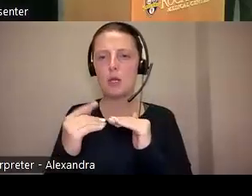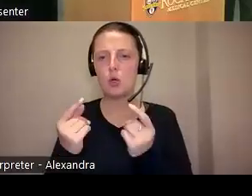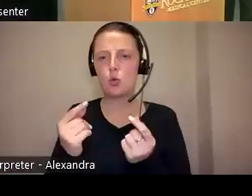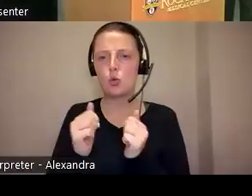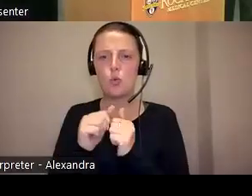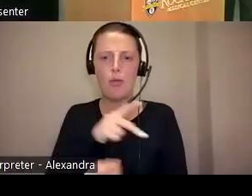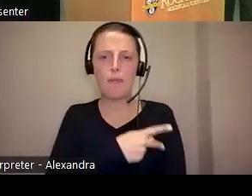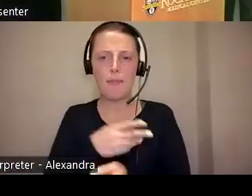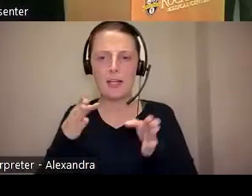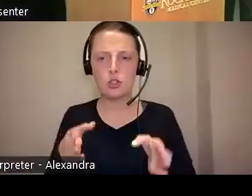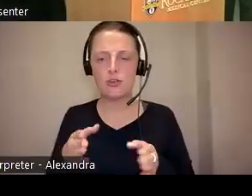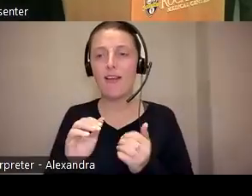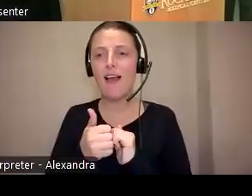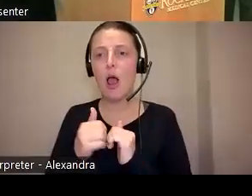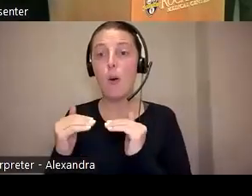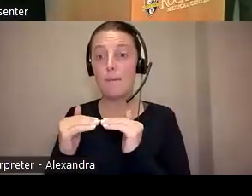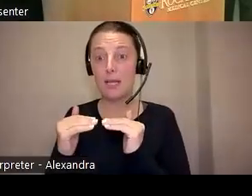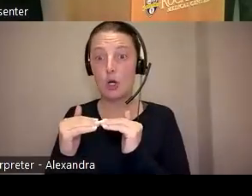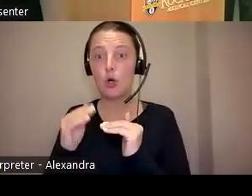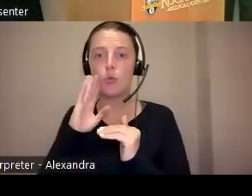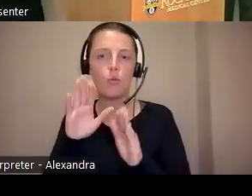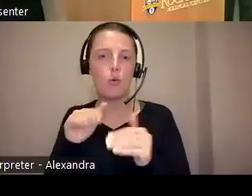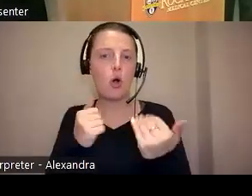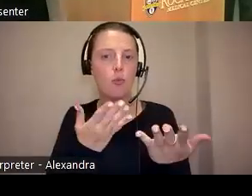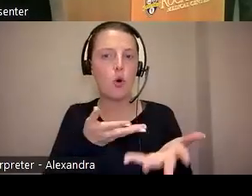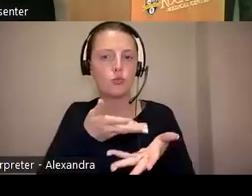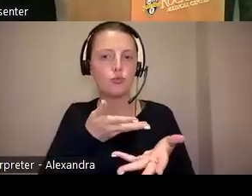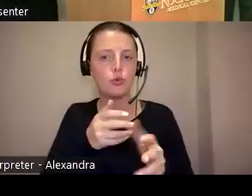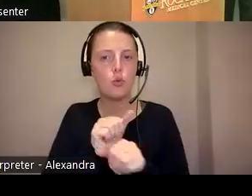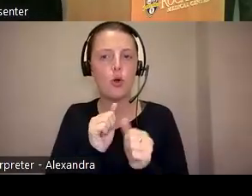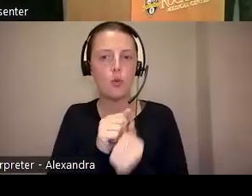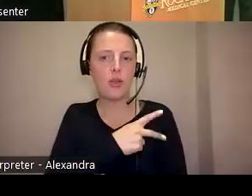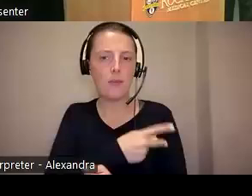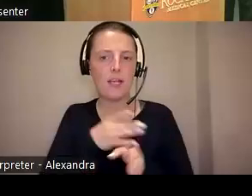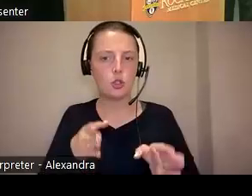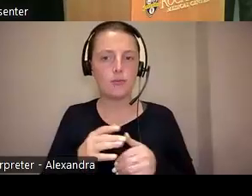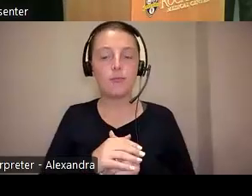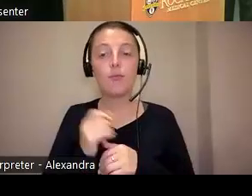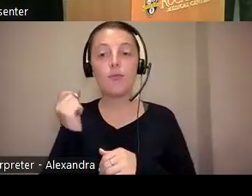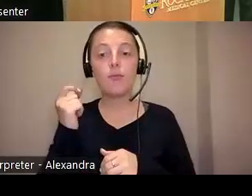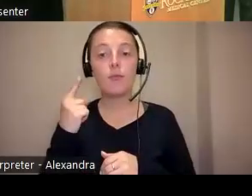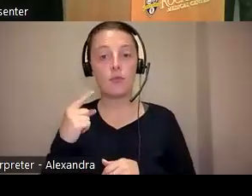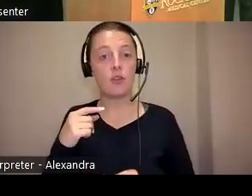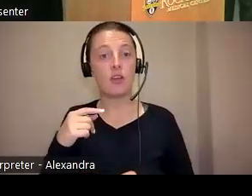approach their work with patients and it's peers are it's about being an expert at not being an